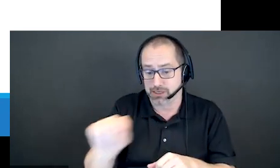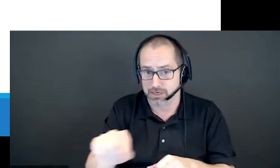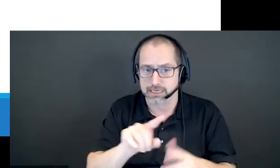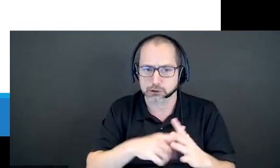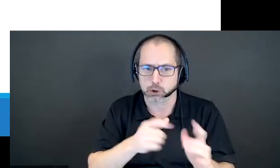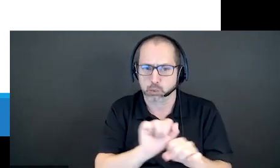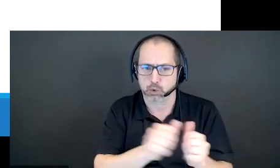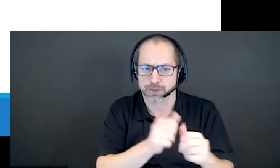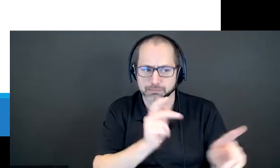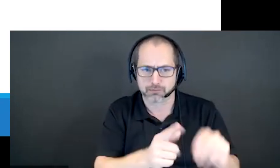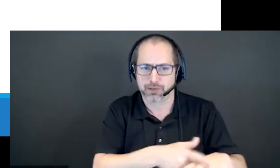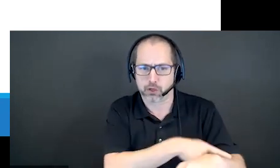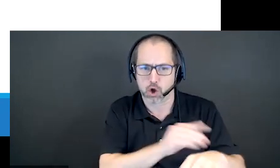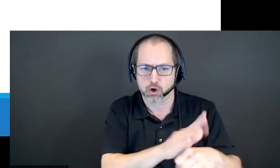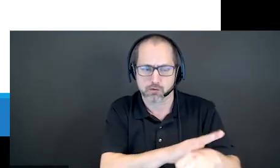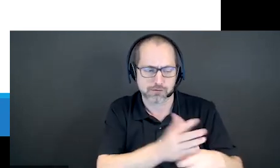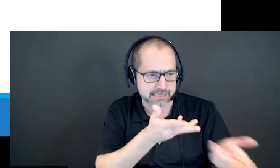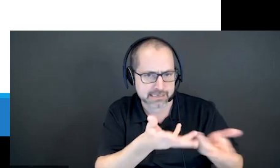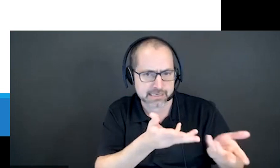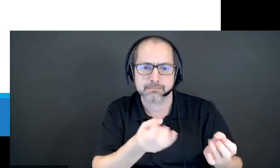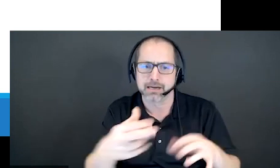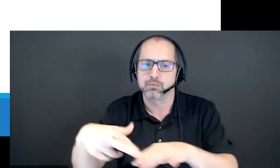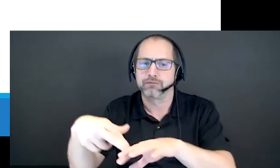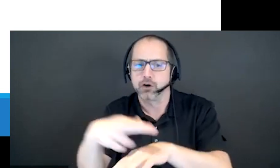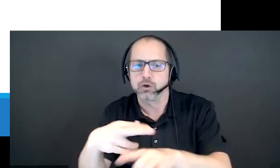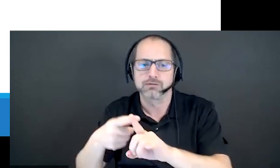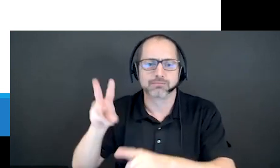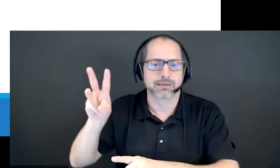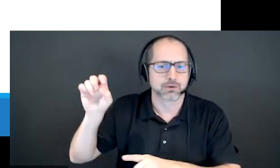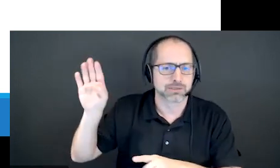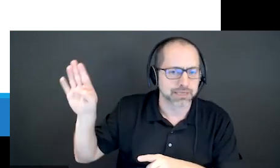referrals for individuals who are being managed through workers compensation or were on short